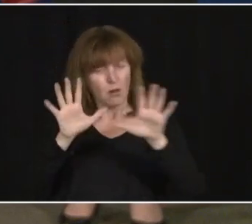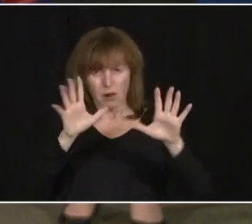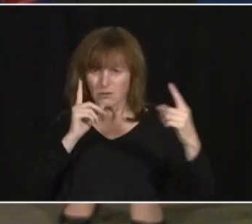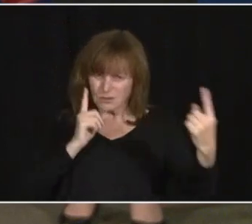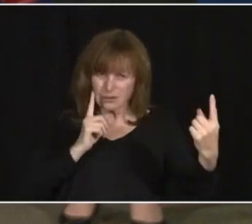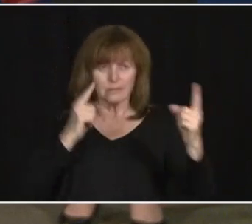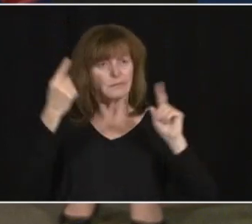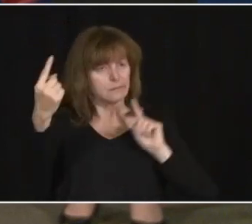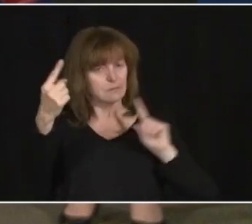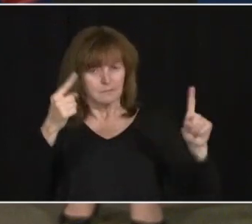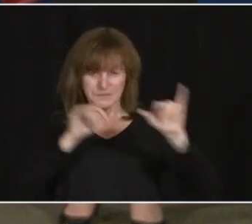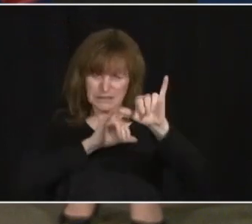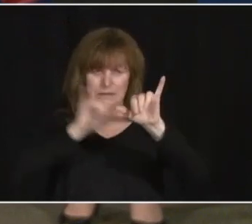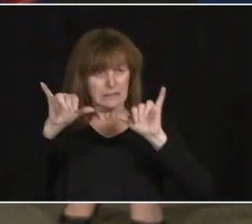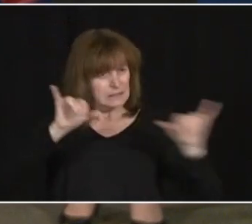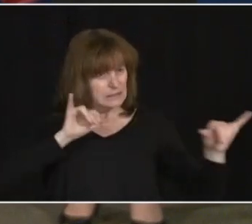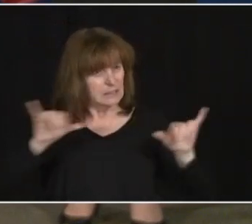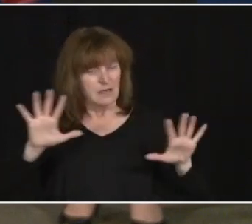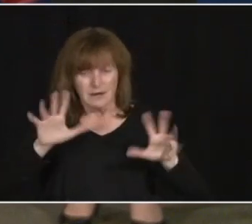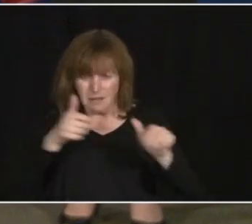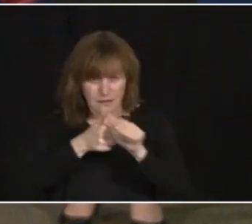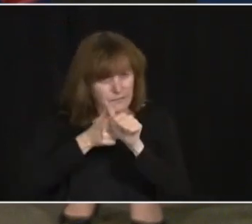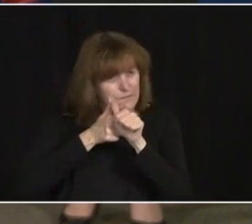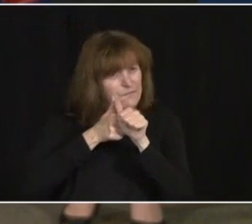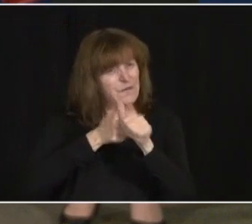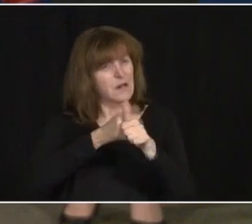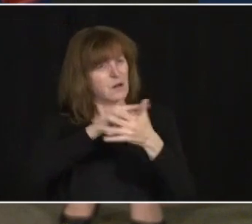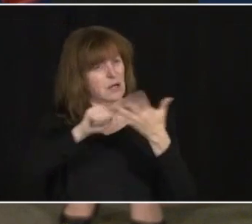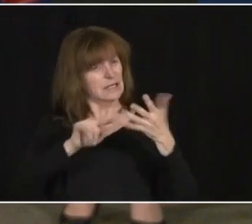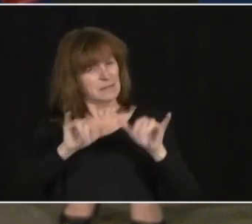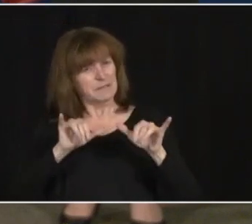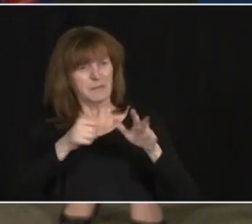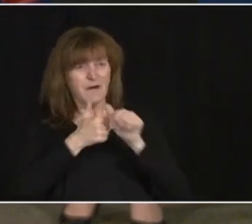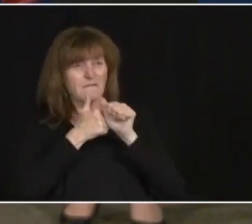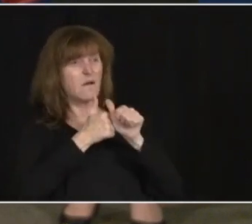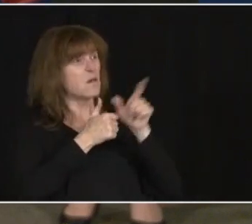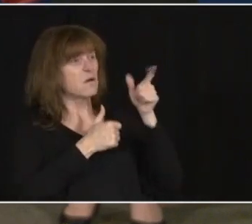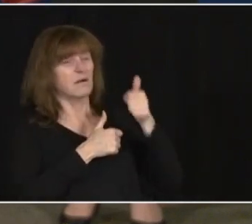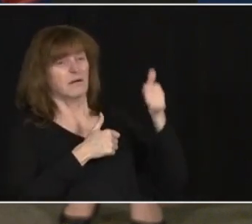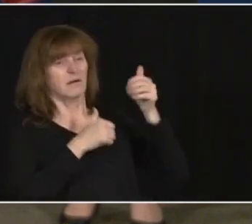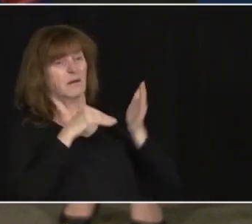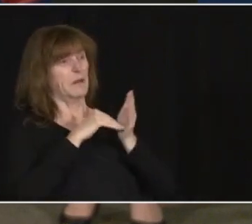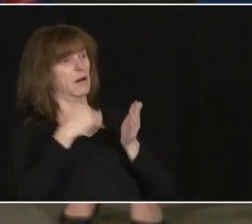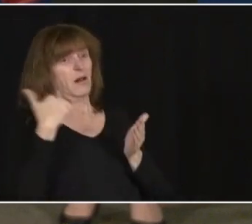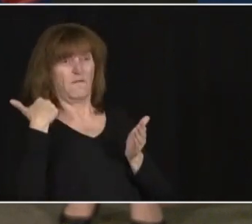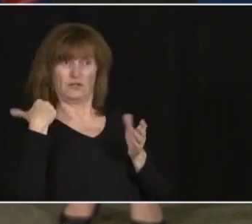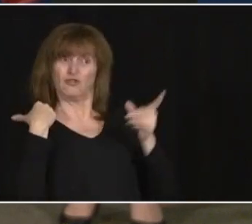practicing the protocols from the chief medical officer. We will get there. And I know some people are